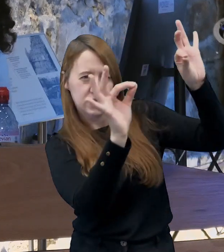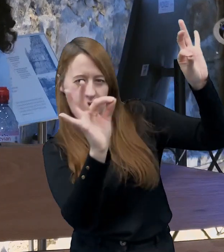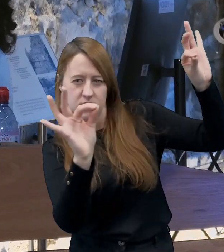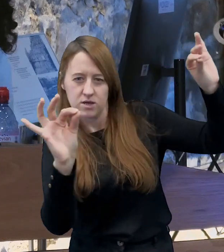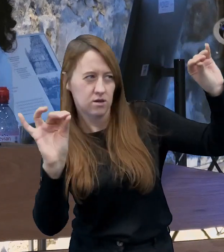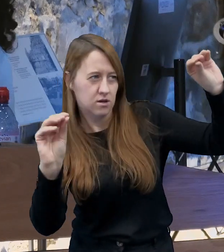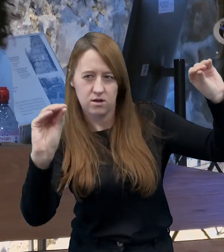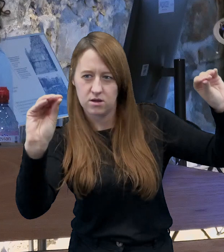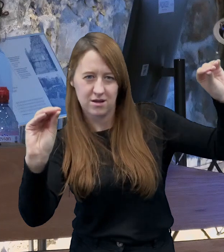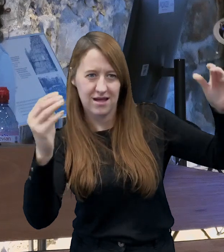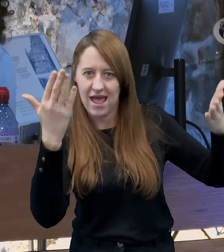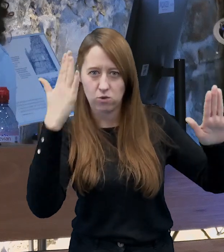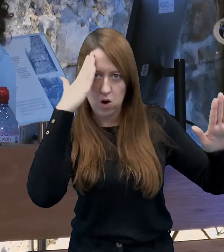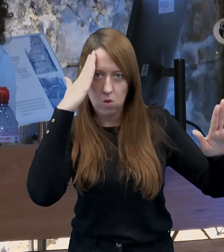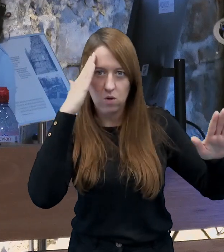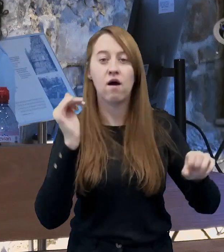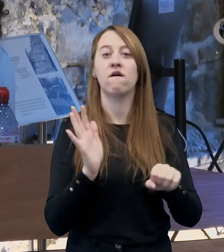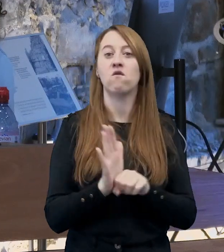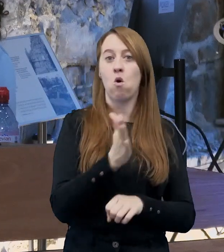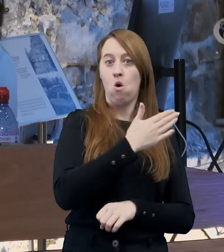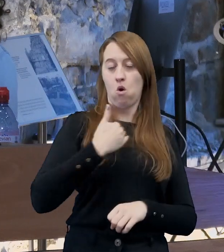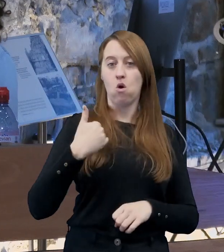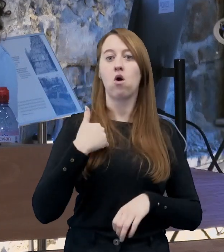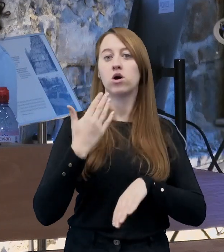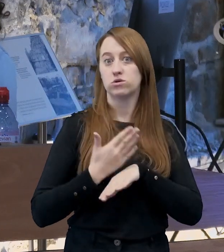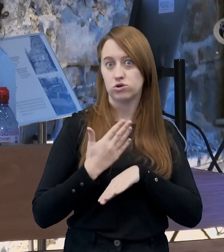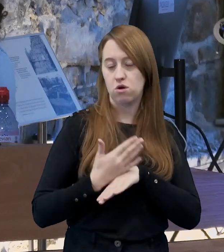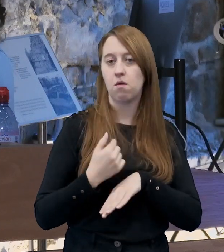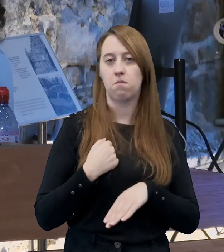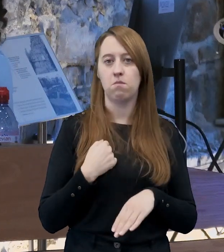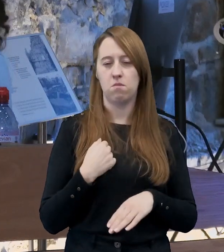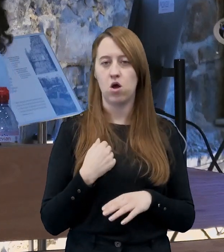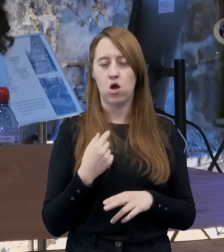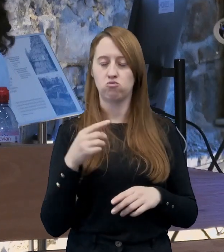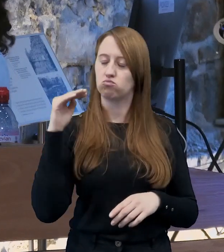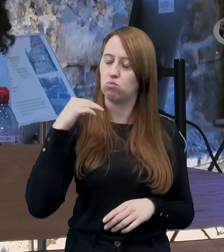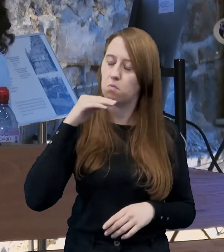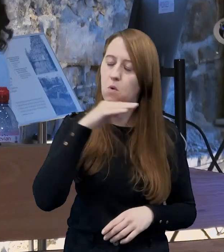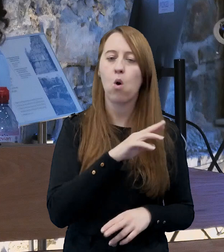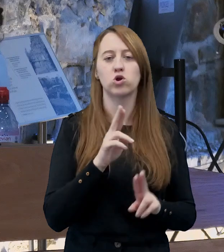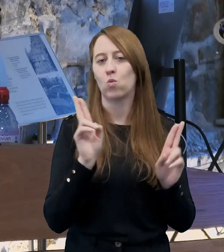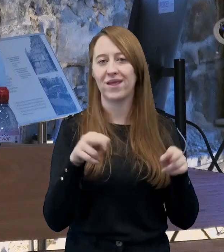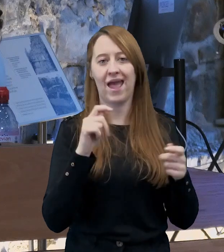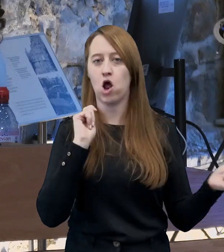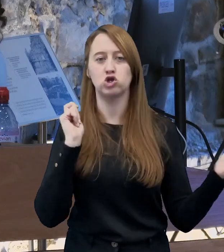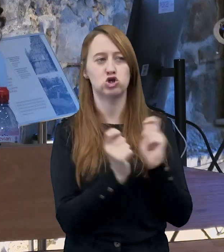And as conservatives, it's really important that we don't change the form of what we're doing. We obviously get involved and we do have an impact and we do